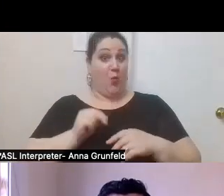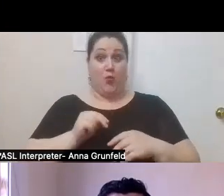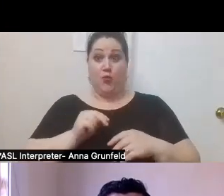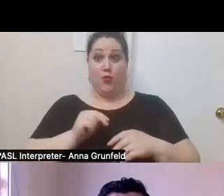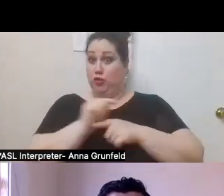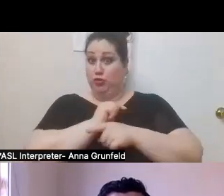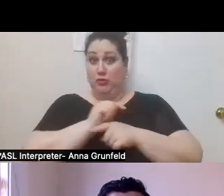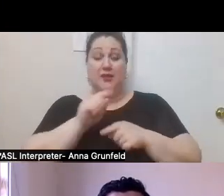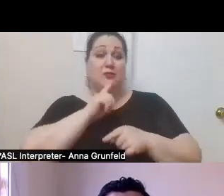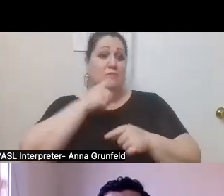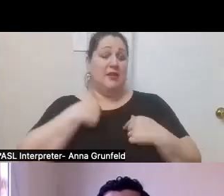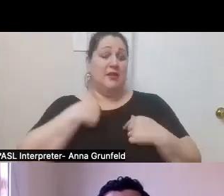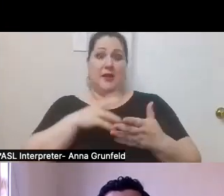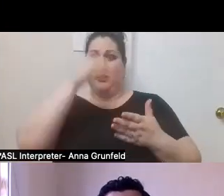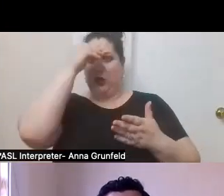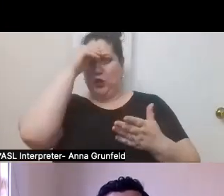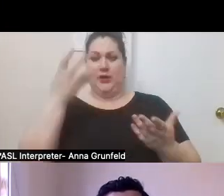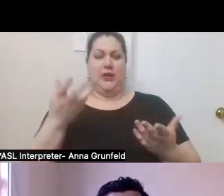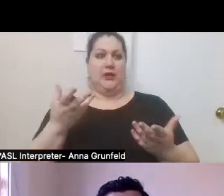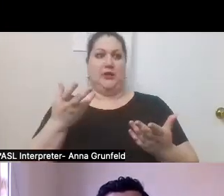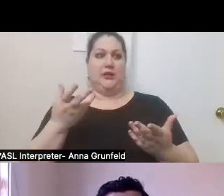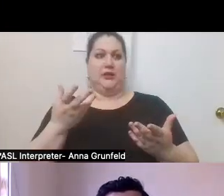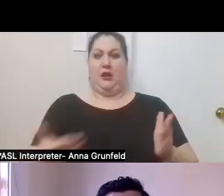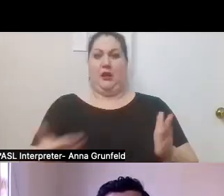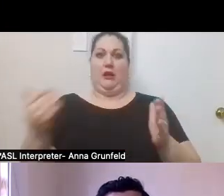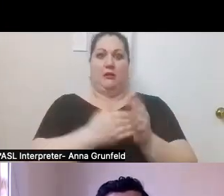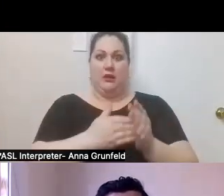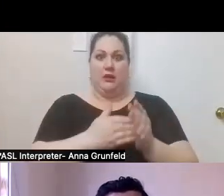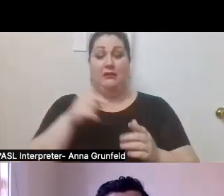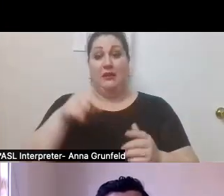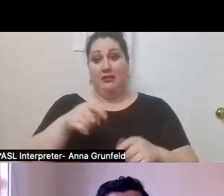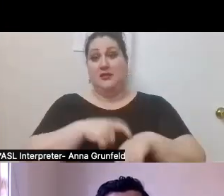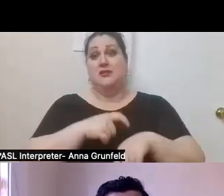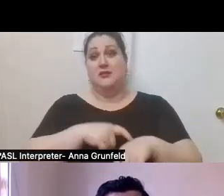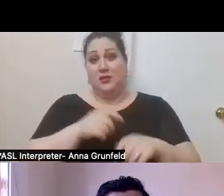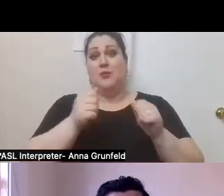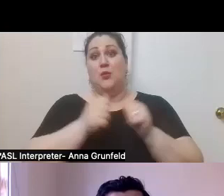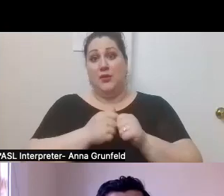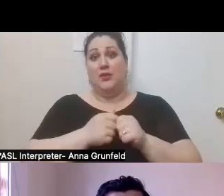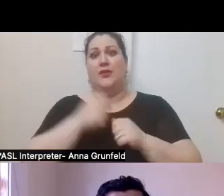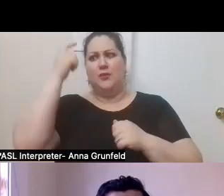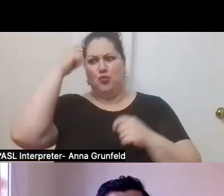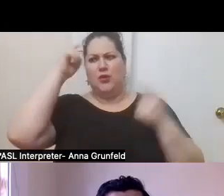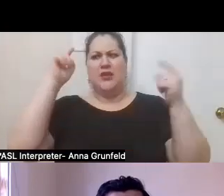And this time as a brain injury patient with significant disability. So the first thing I learned was that.